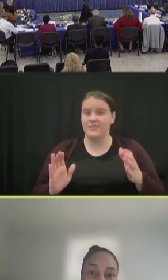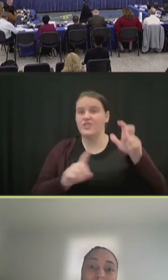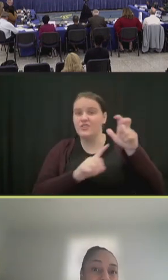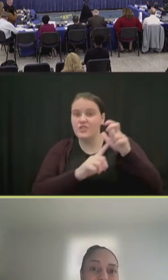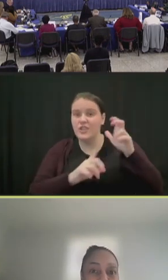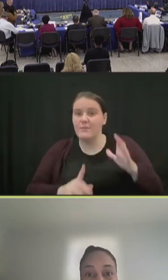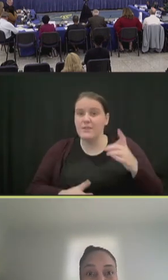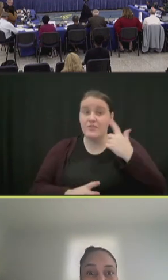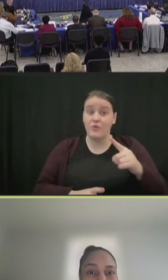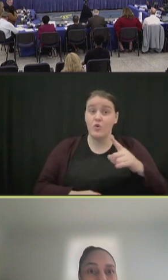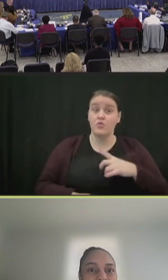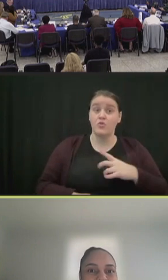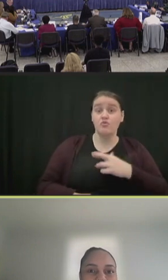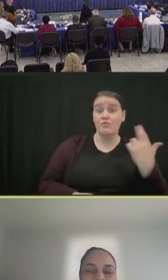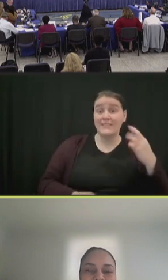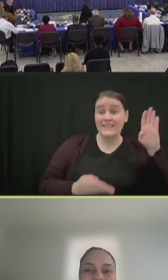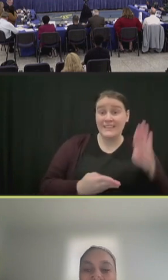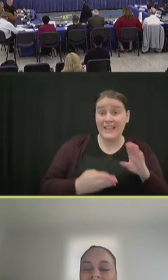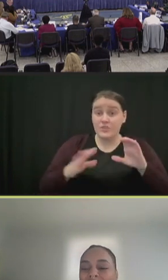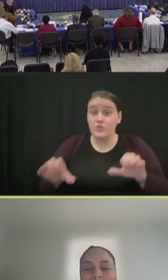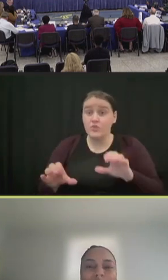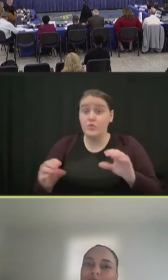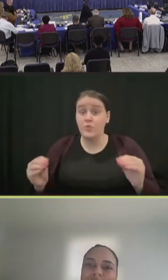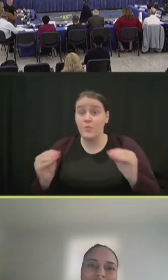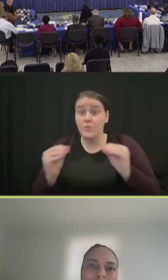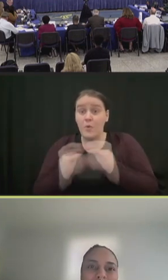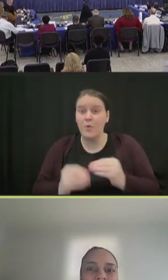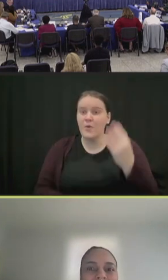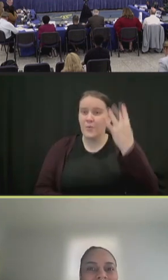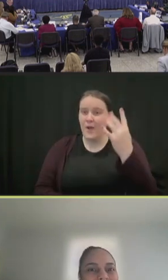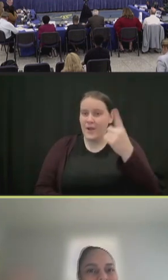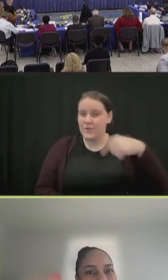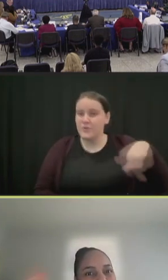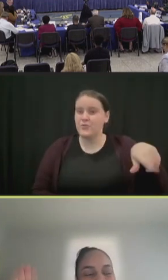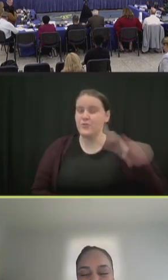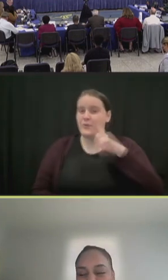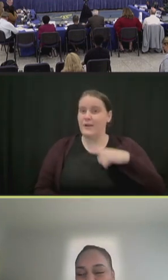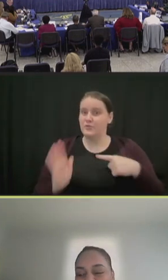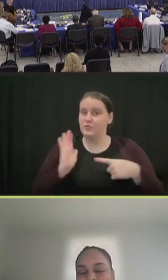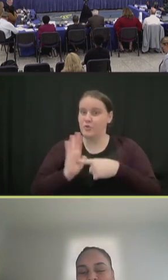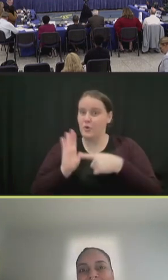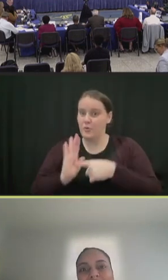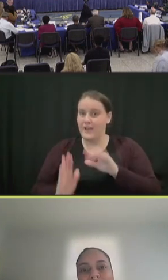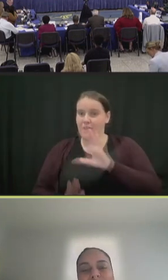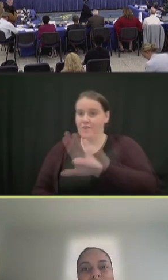because you are truly the embodiment of that. We're just the communicators and the ad people.